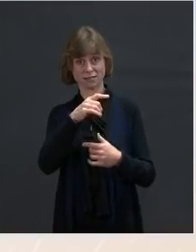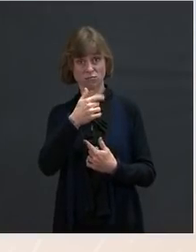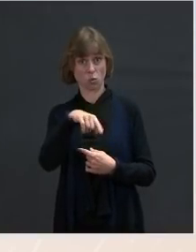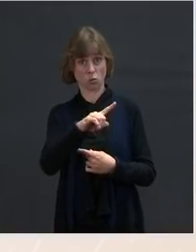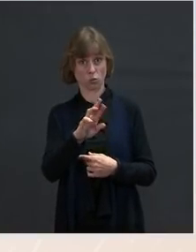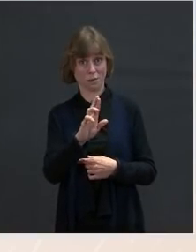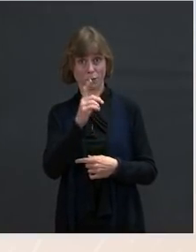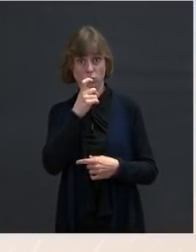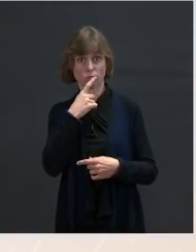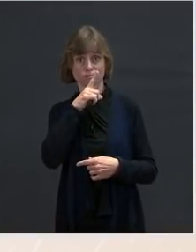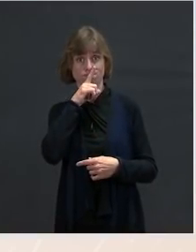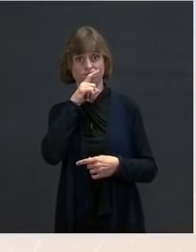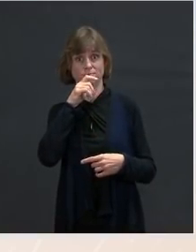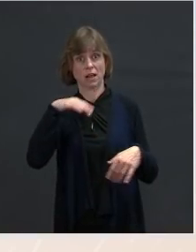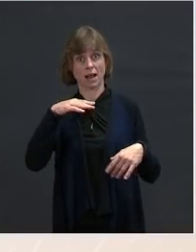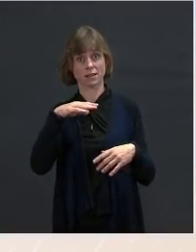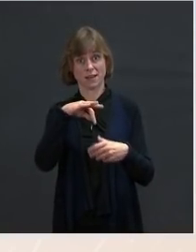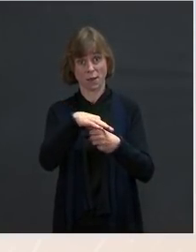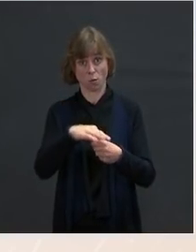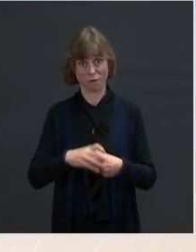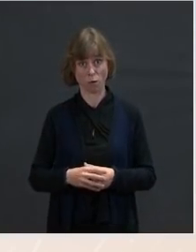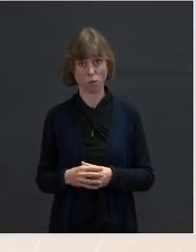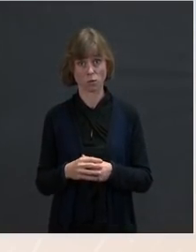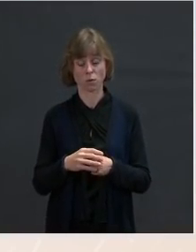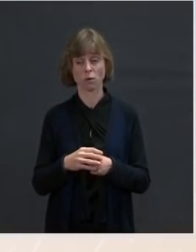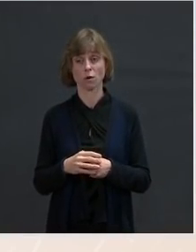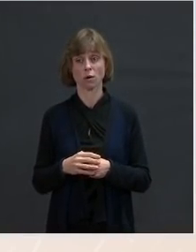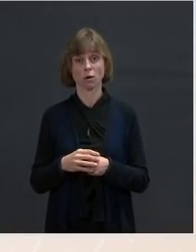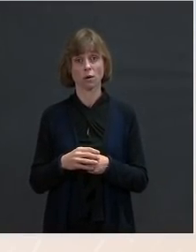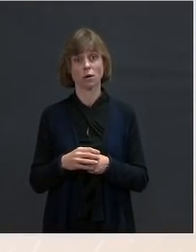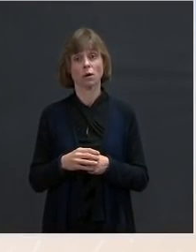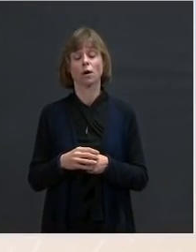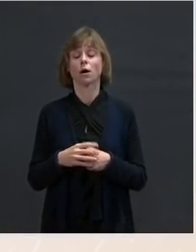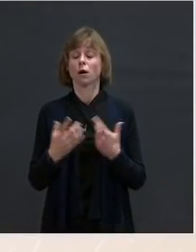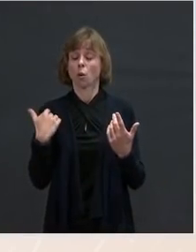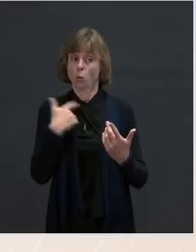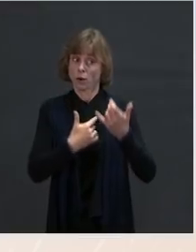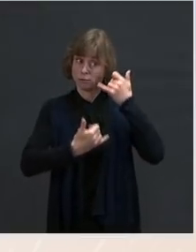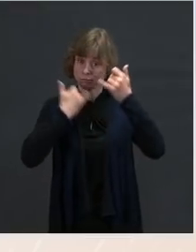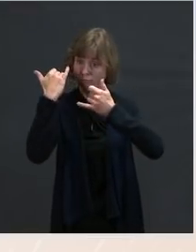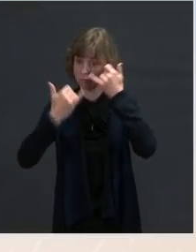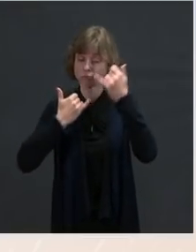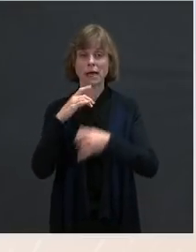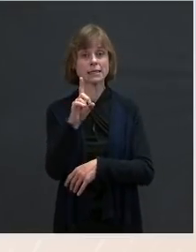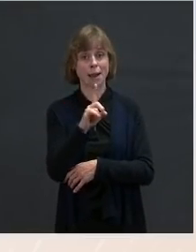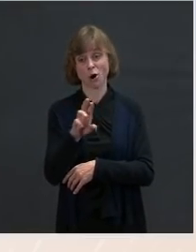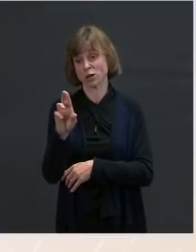Ms. Psaki: We have been working the phones, in touch with Democrats and Republicans and their offices through the course of the weekend.